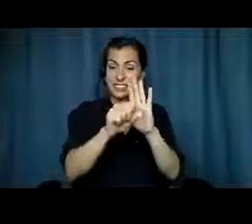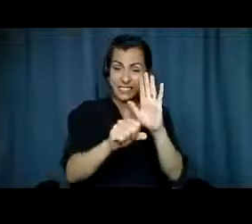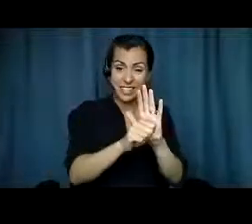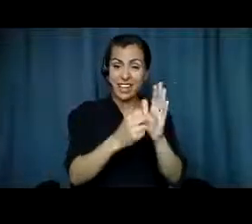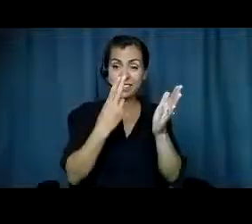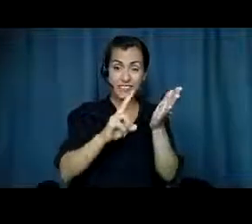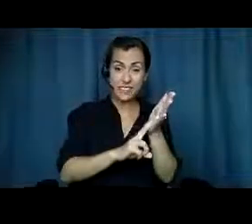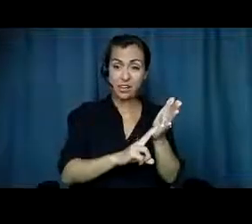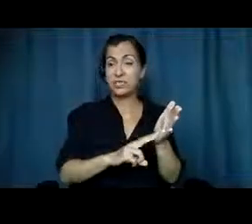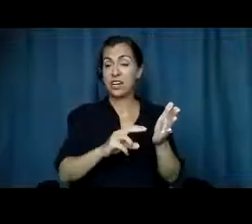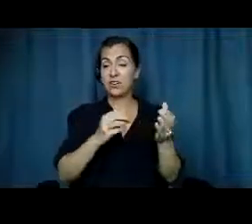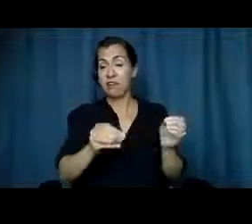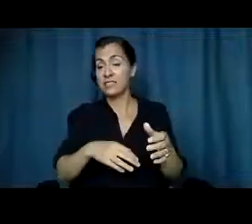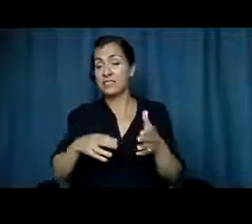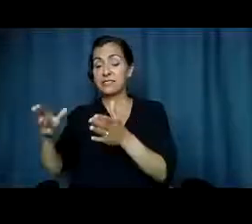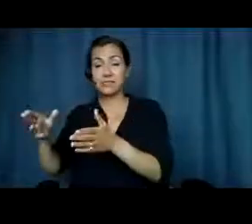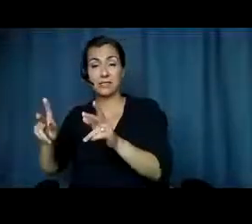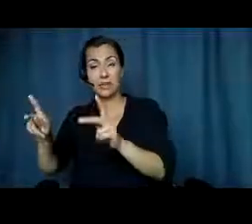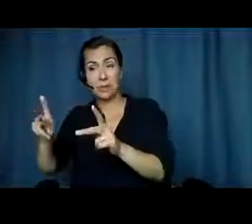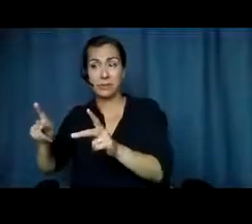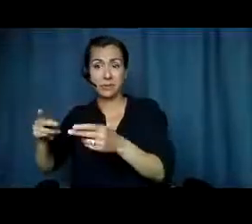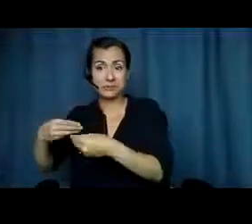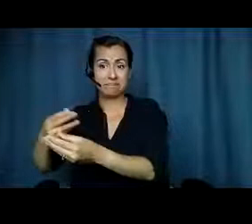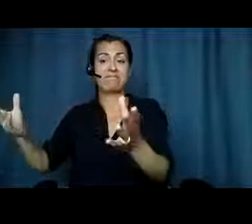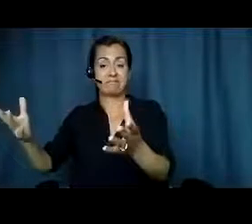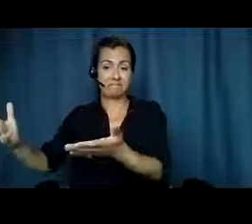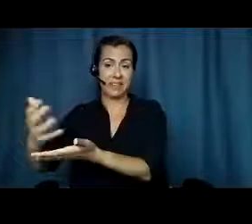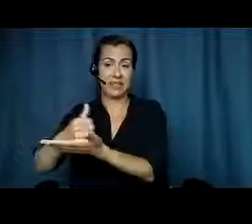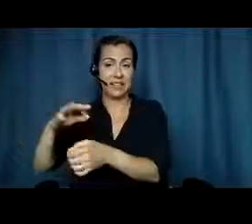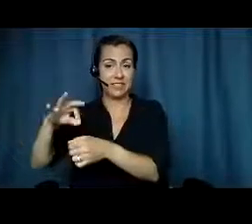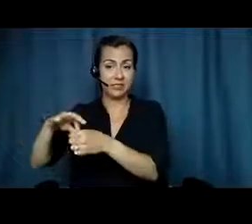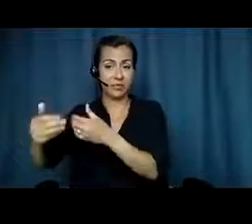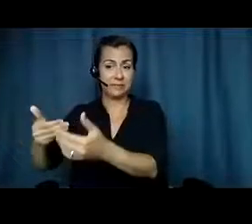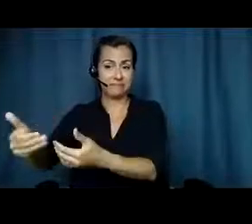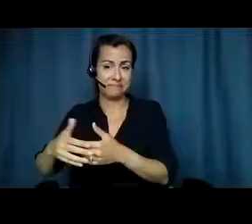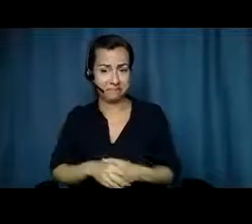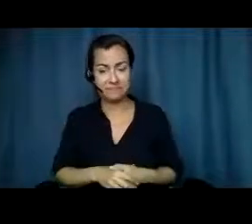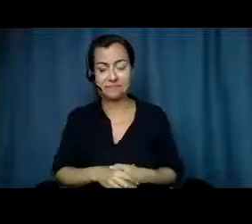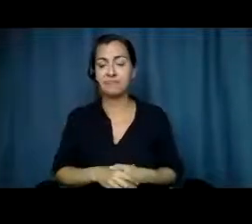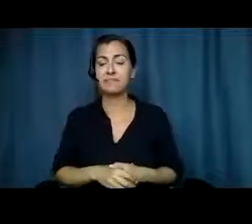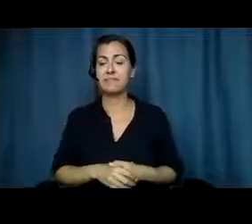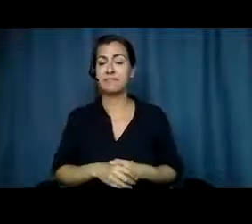with disabilities are less likely to have voted. People who have disabilities around self-care and